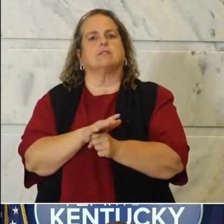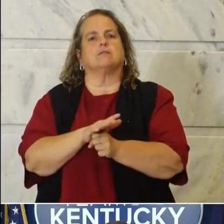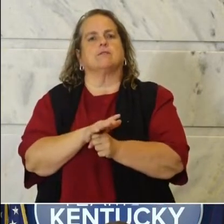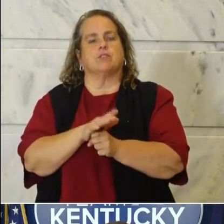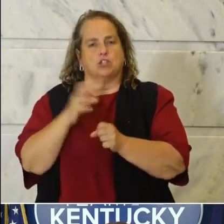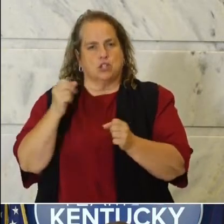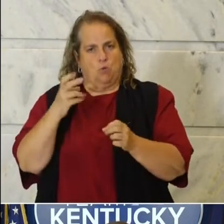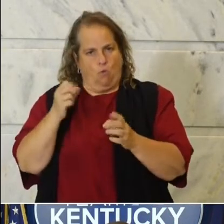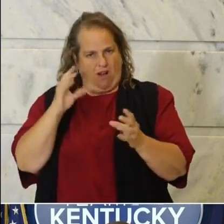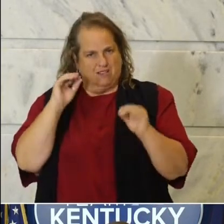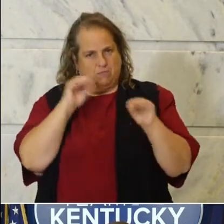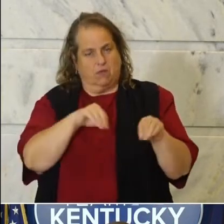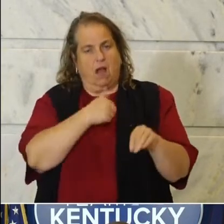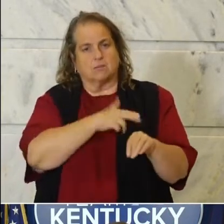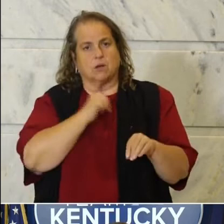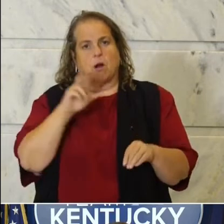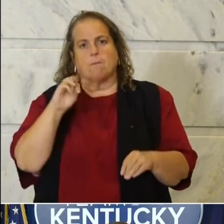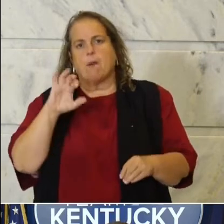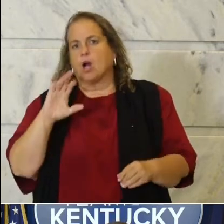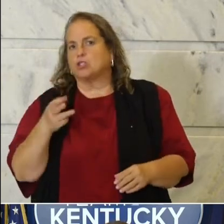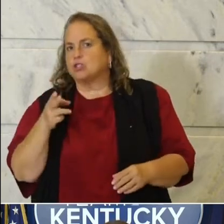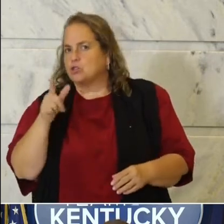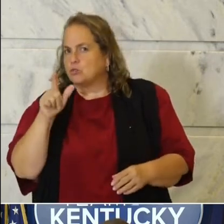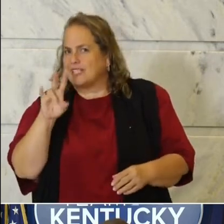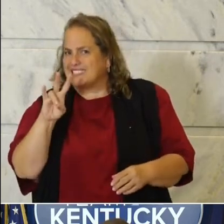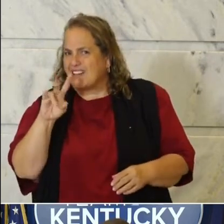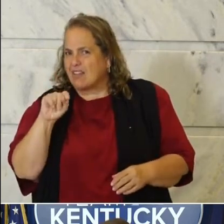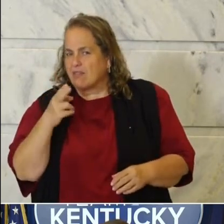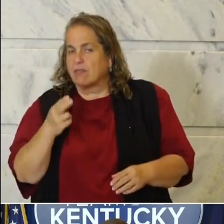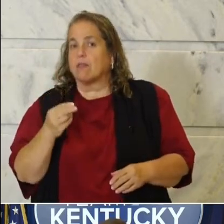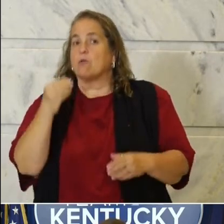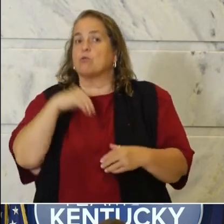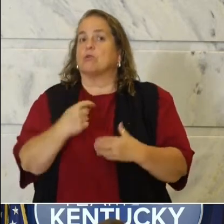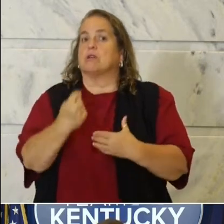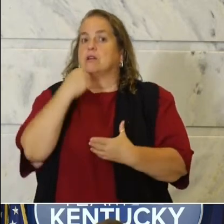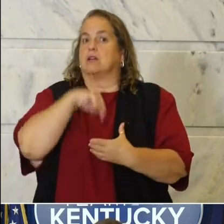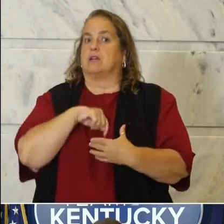the hospital on March 27th. It was put on a ventilator in a medically induced